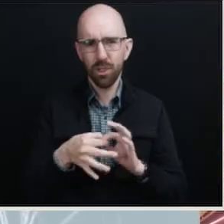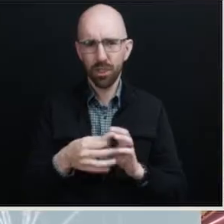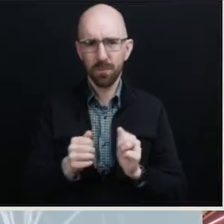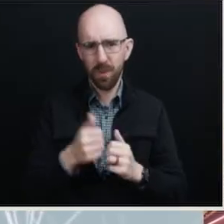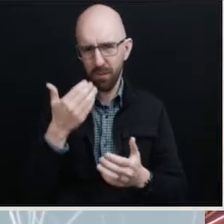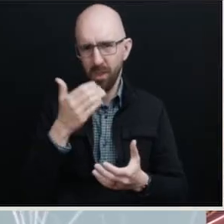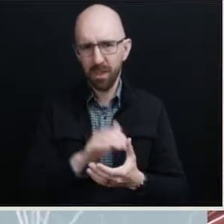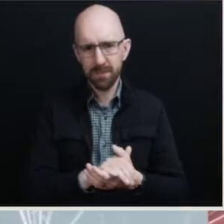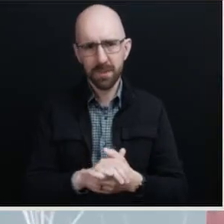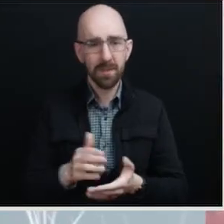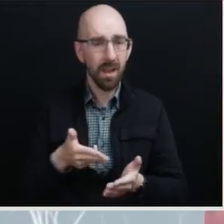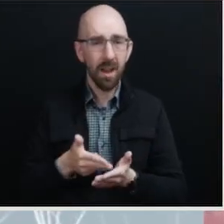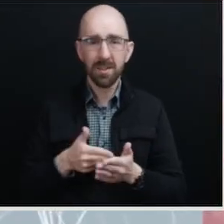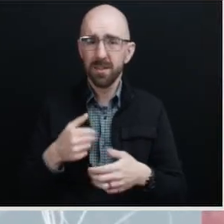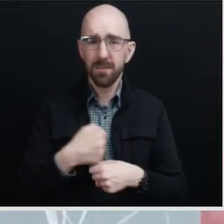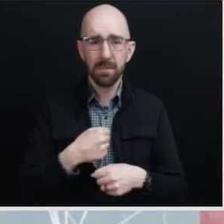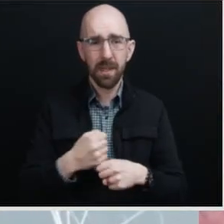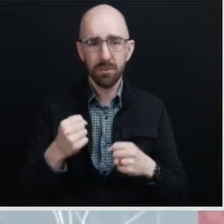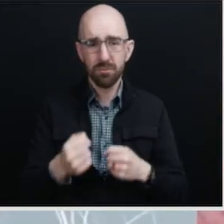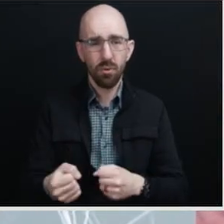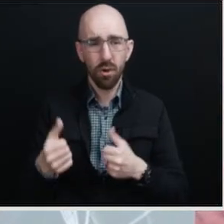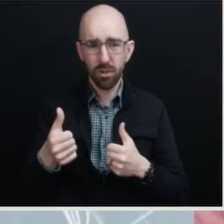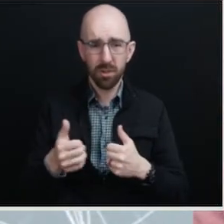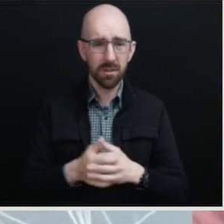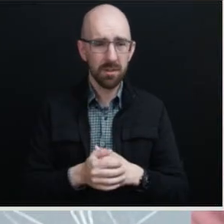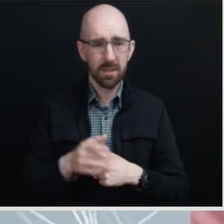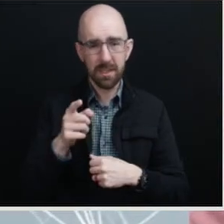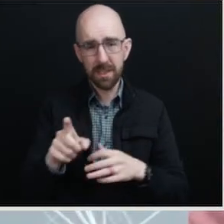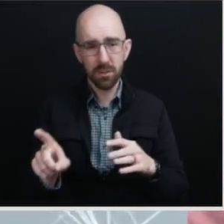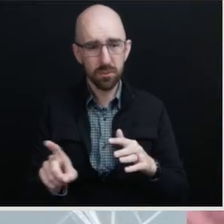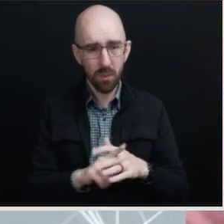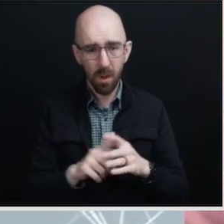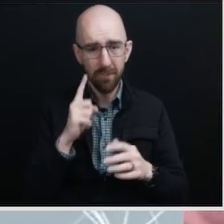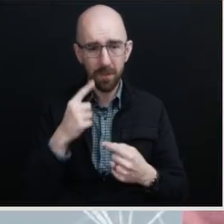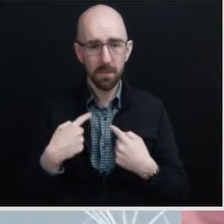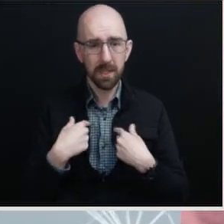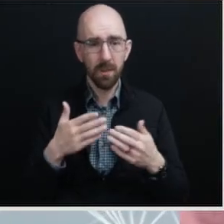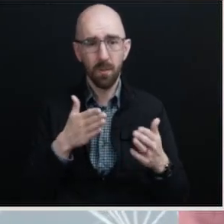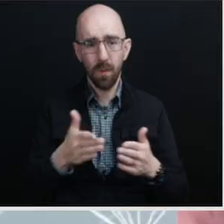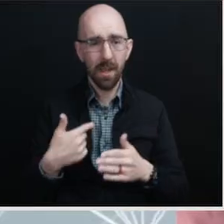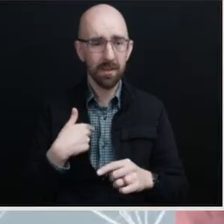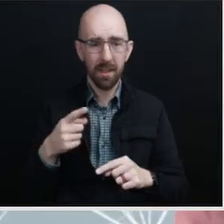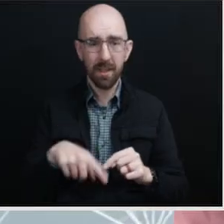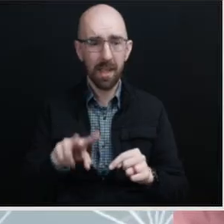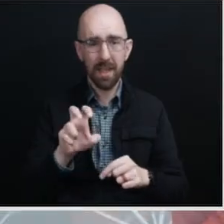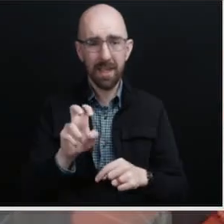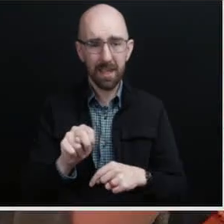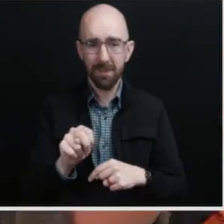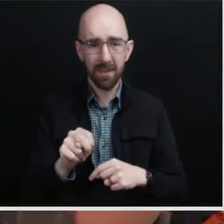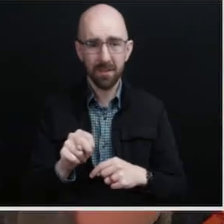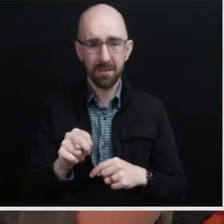it made it stronger. Um, he showed up for me in ways like I can't even comprehend. And I know he